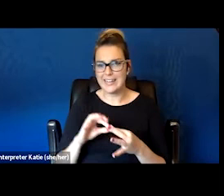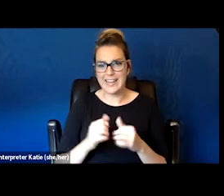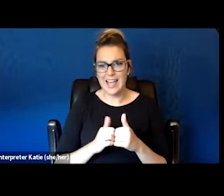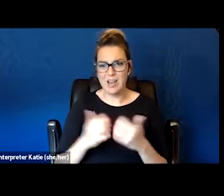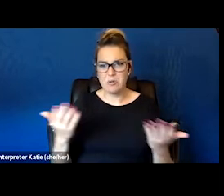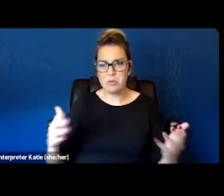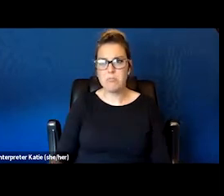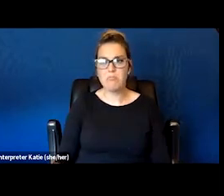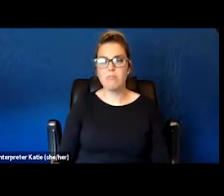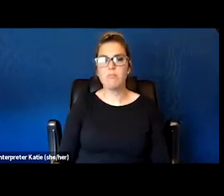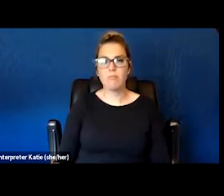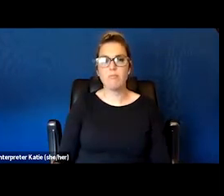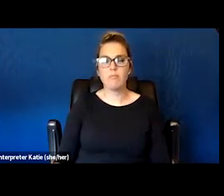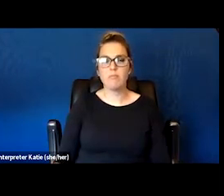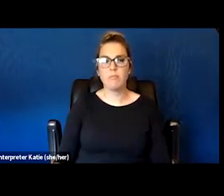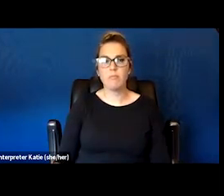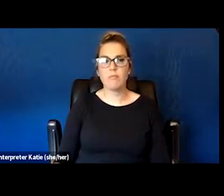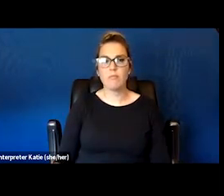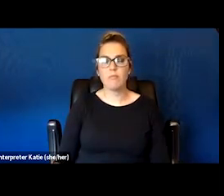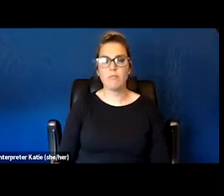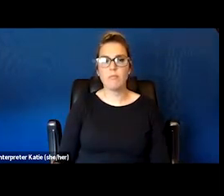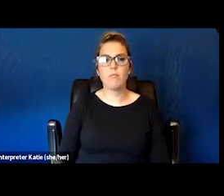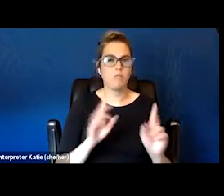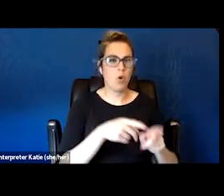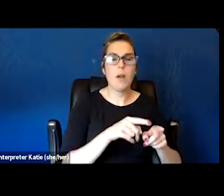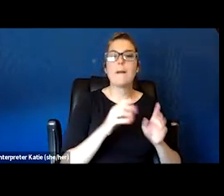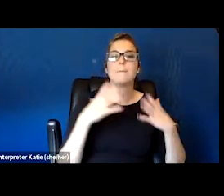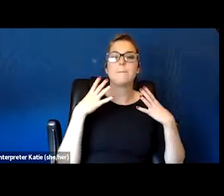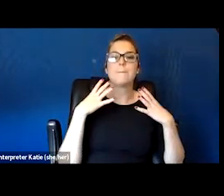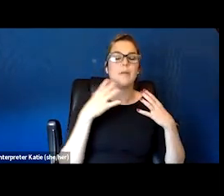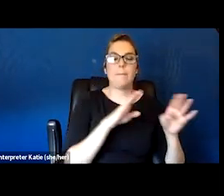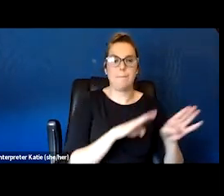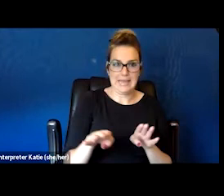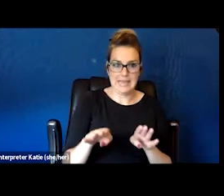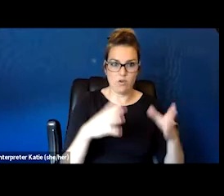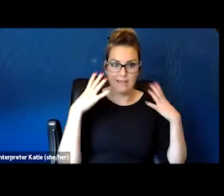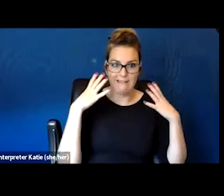So Behavioral Health really connects to our Coordinated Entry system, just like anyone else would.